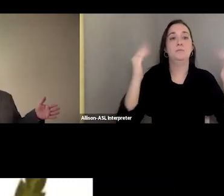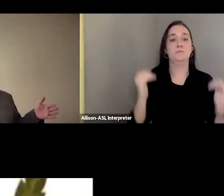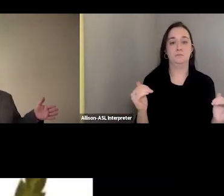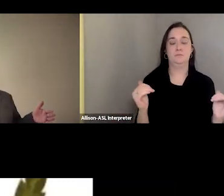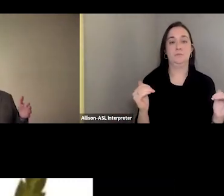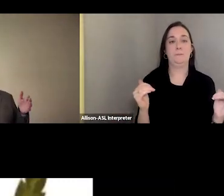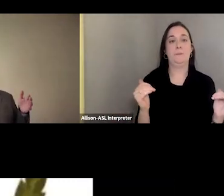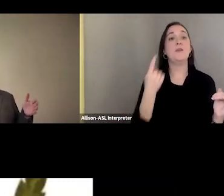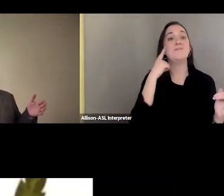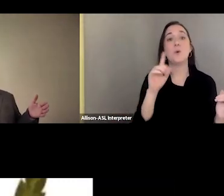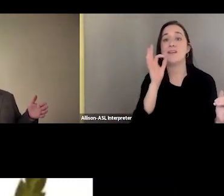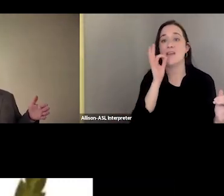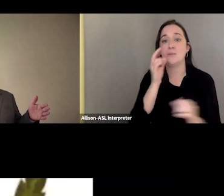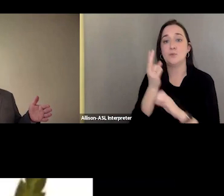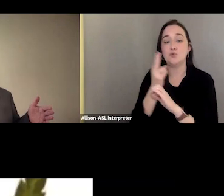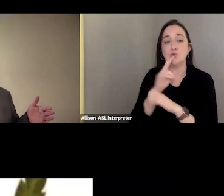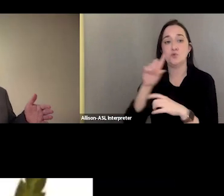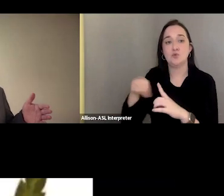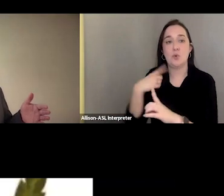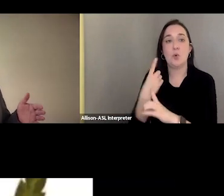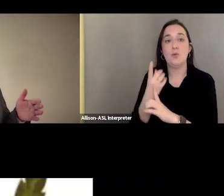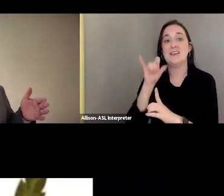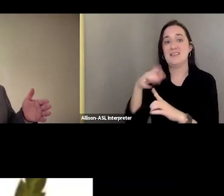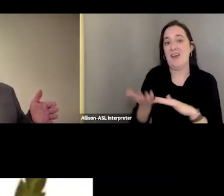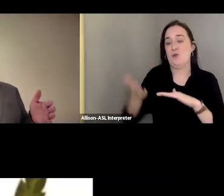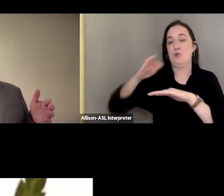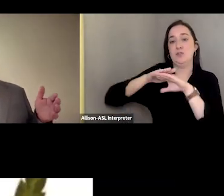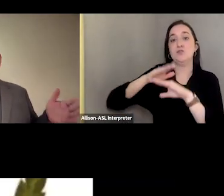cannabis users that increased to 75% of the sample reports that they,